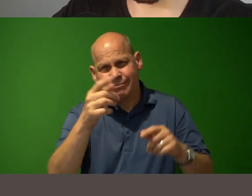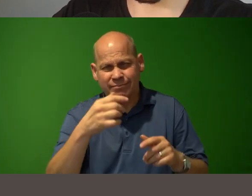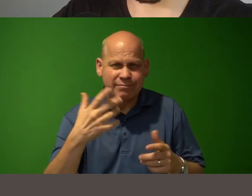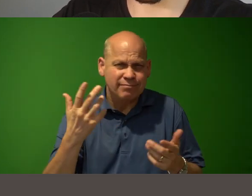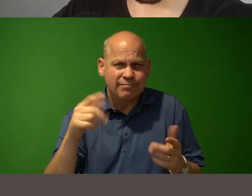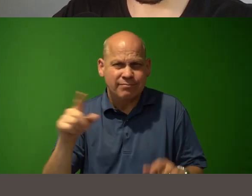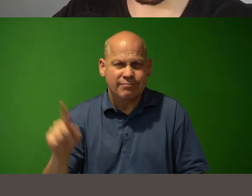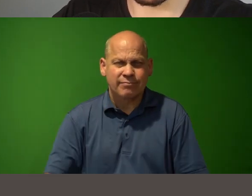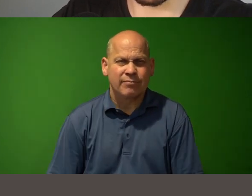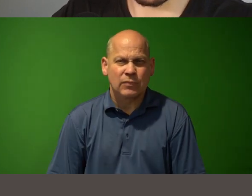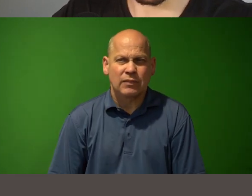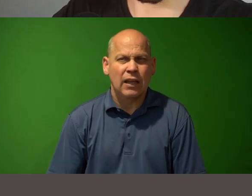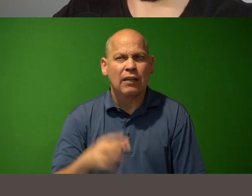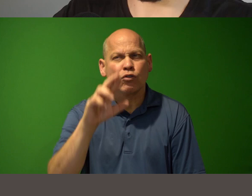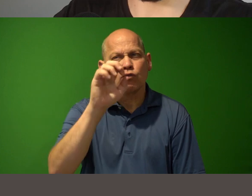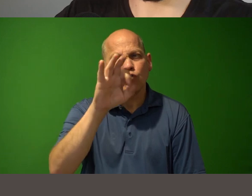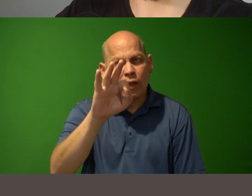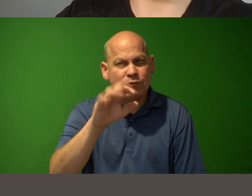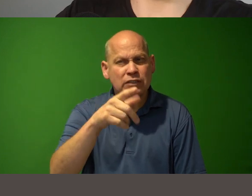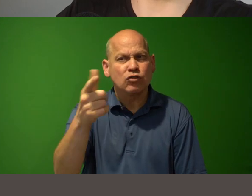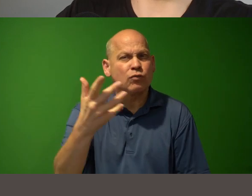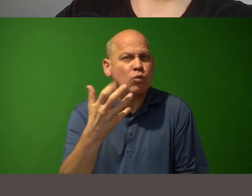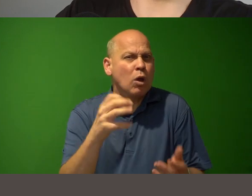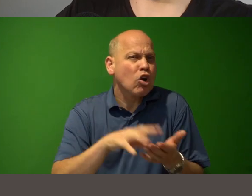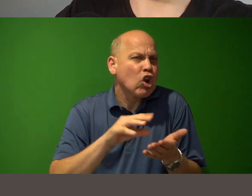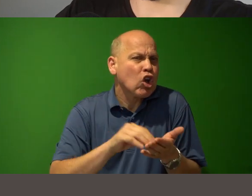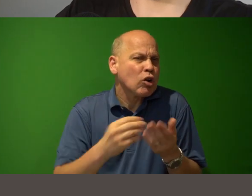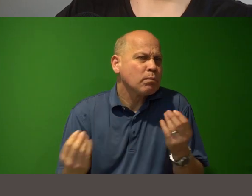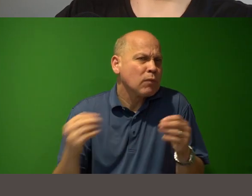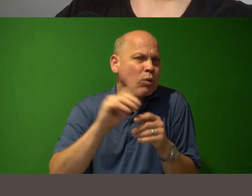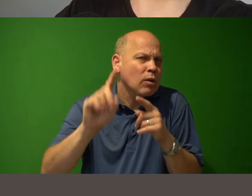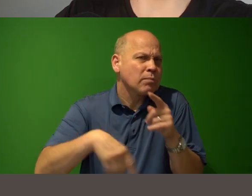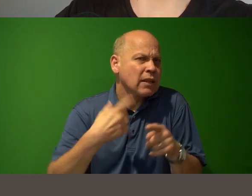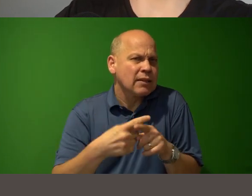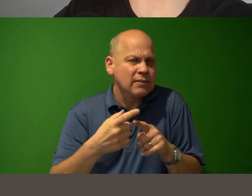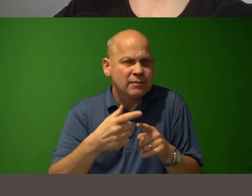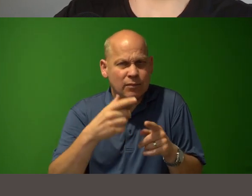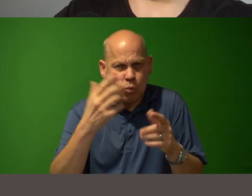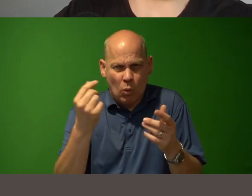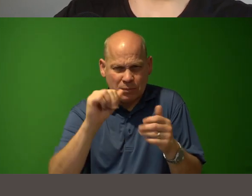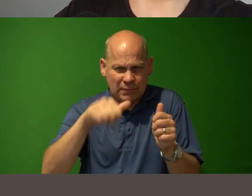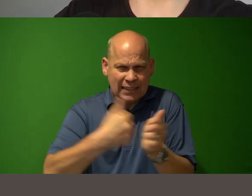And here's references that you want to learn more about concepts behind all of this is